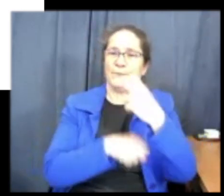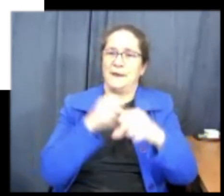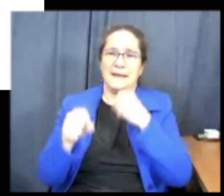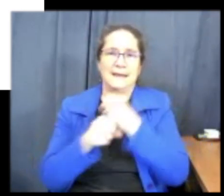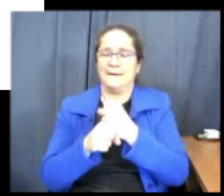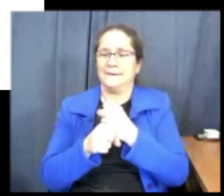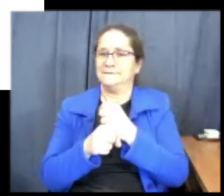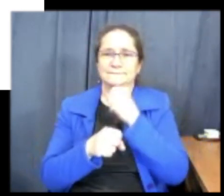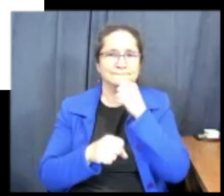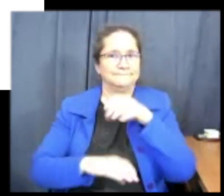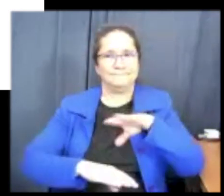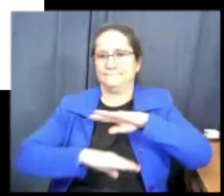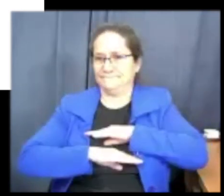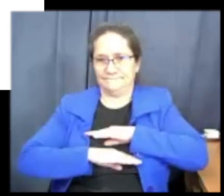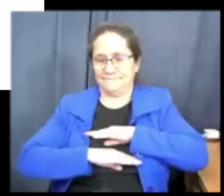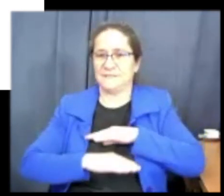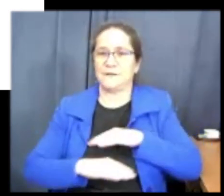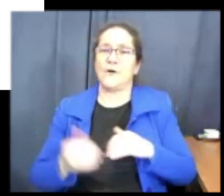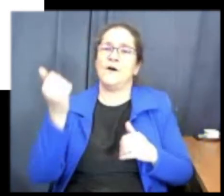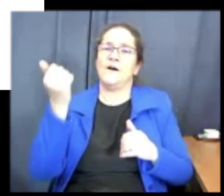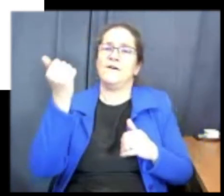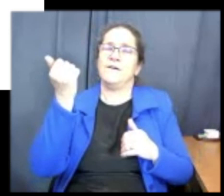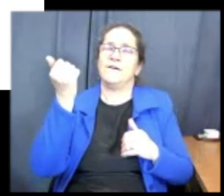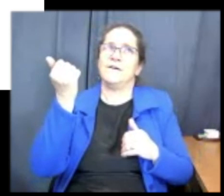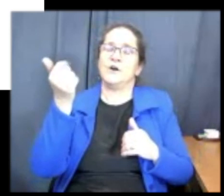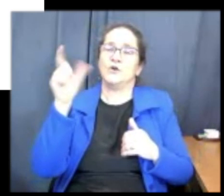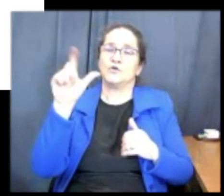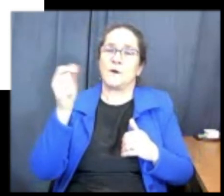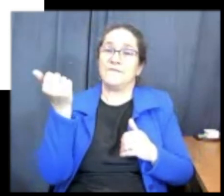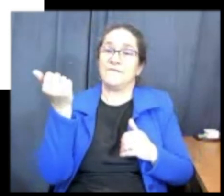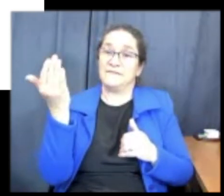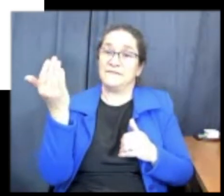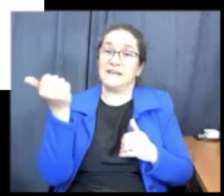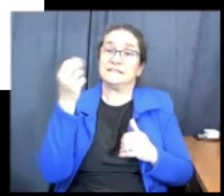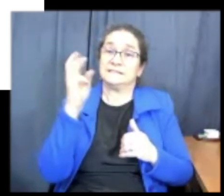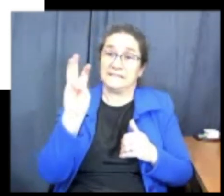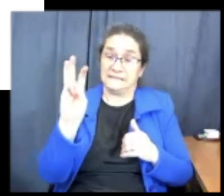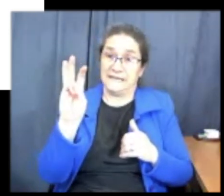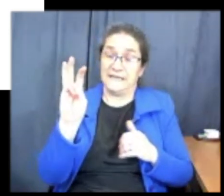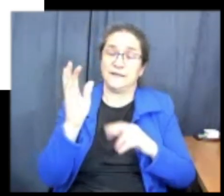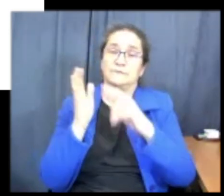So for 2015-2016 the reading proficiency rate